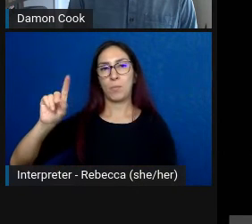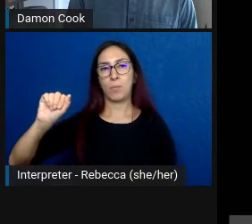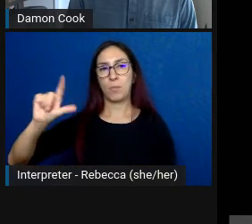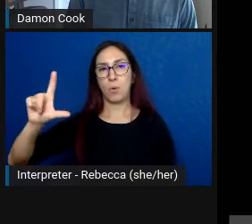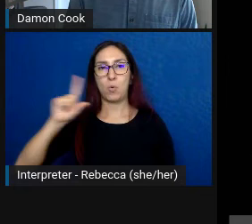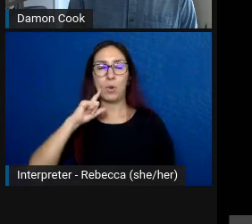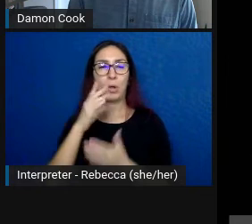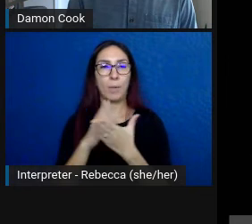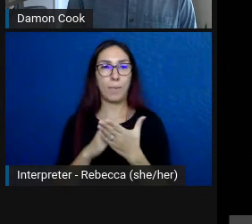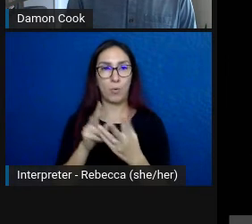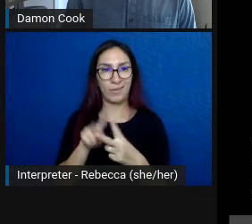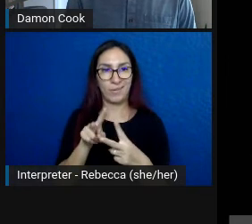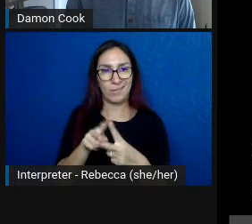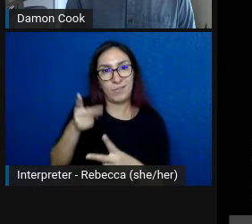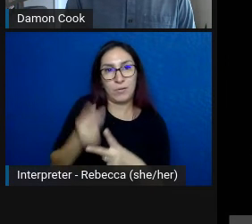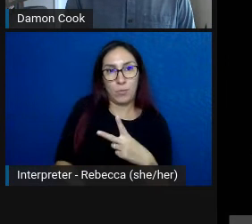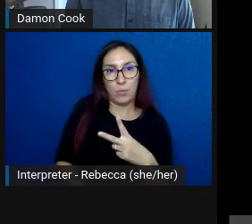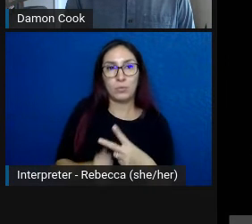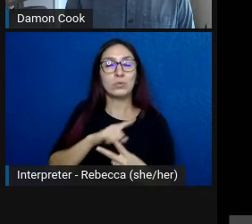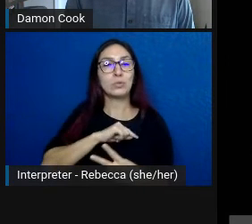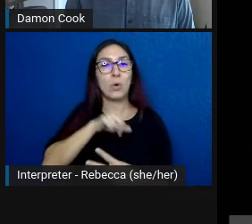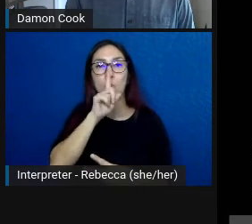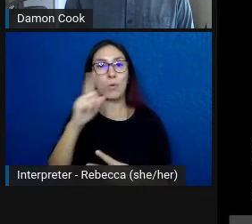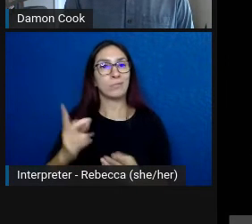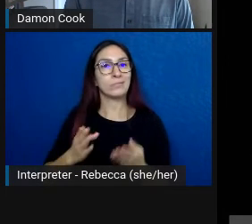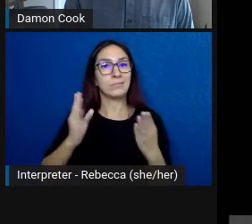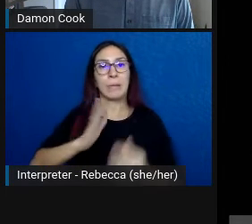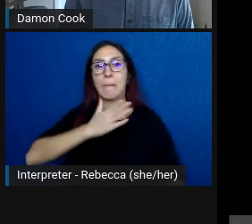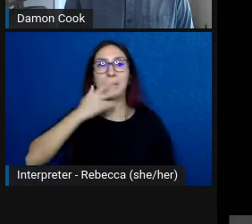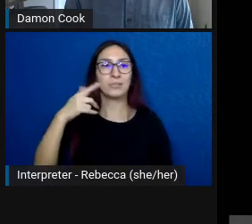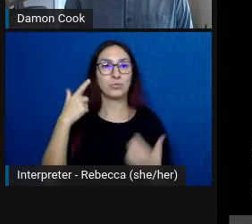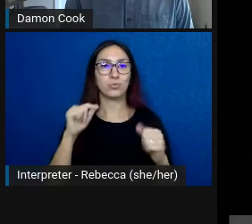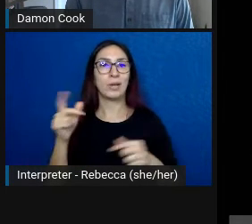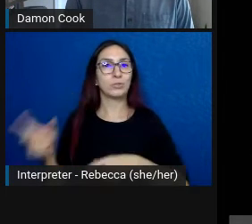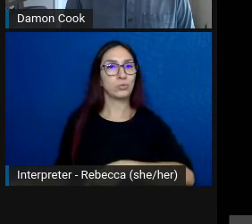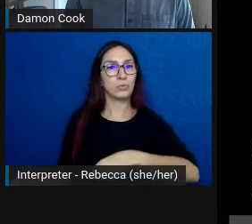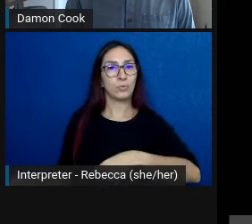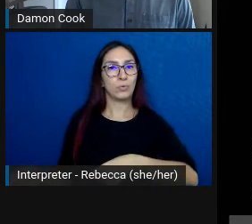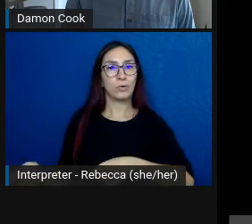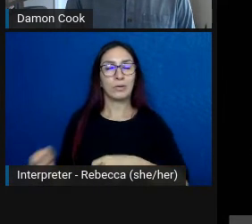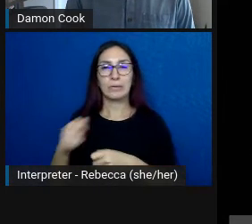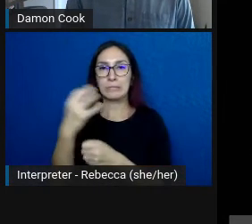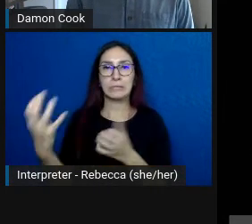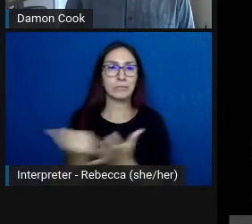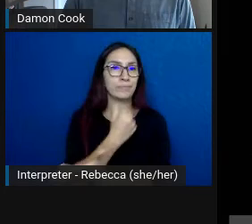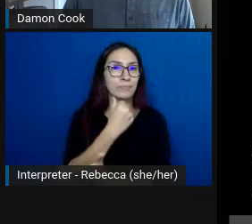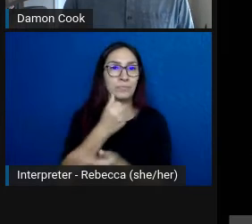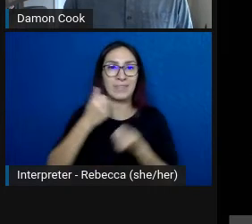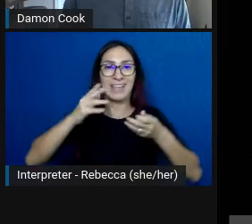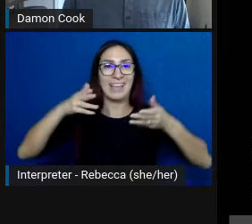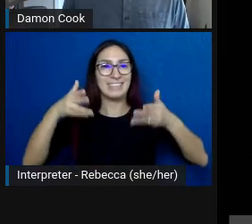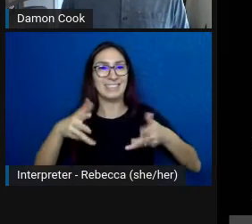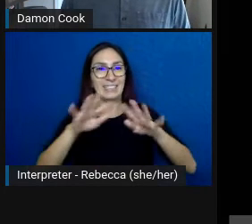It's always best to try to leverage course existing packages to line up with that.